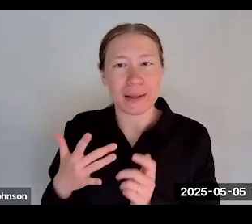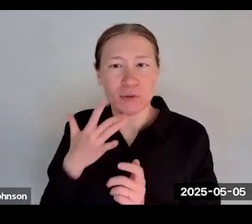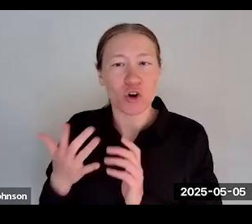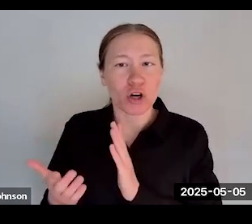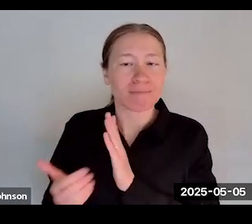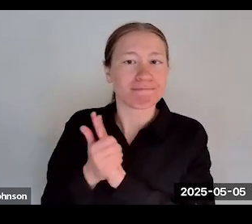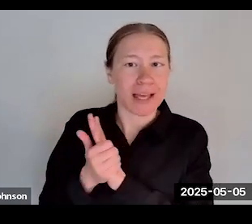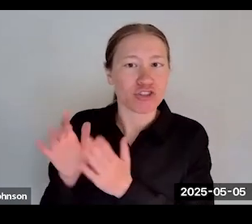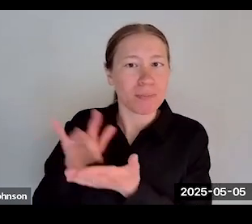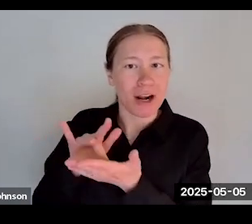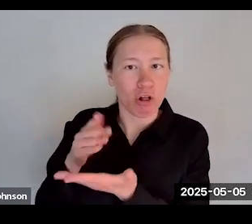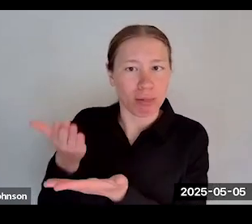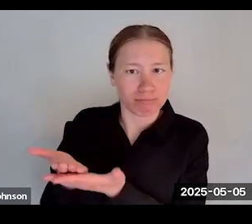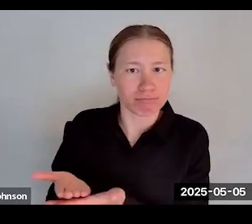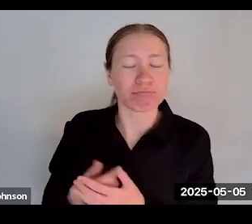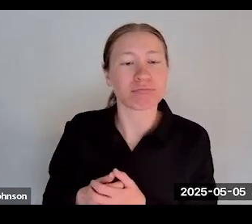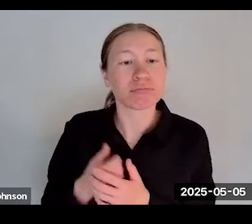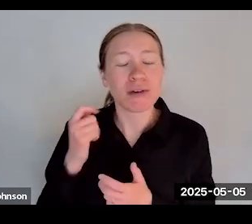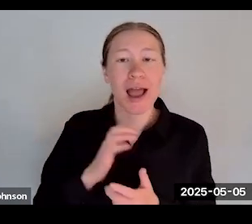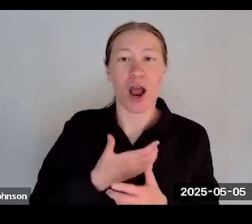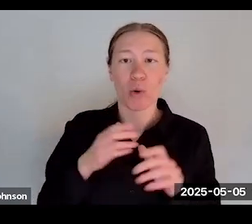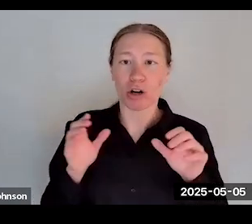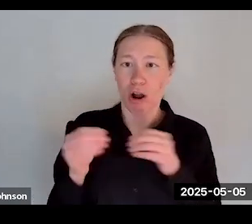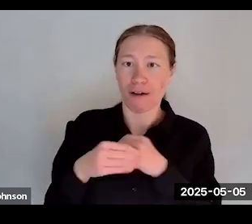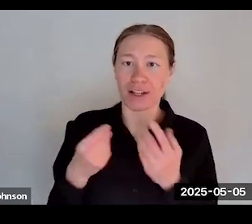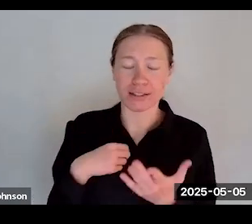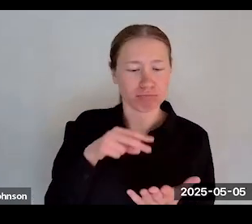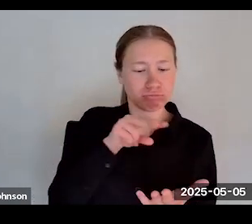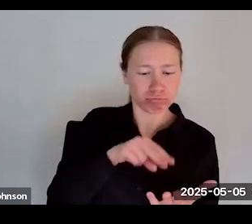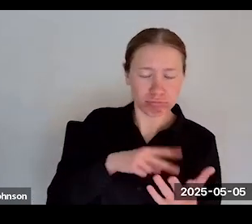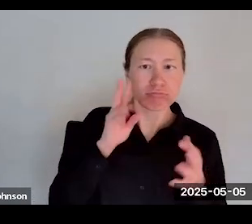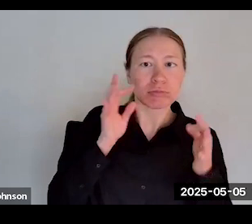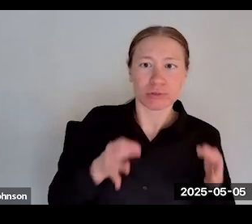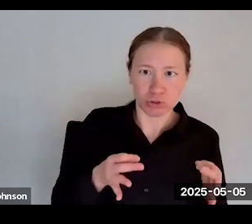This enables our office to make a disability determination and pursue workplace accommodations.